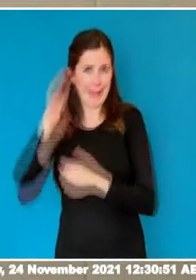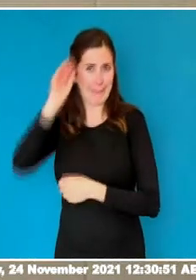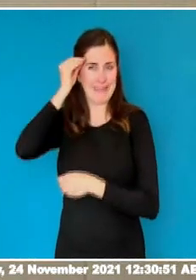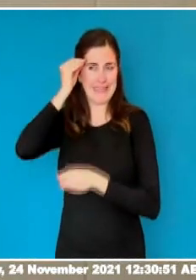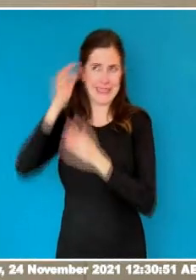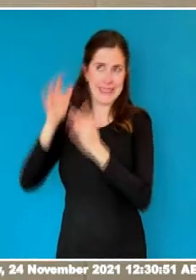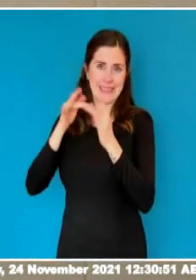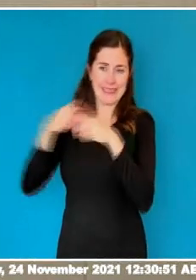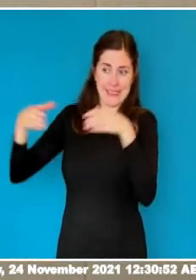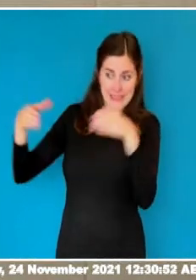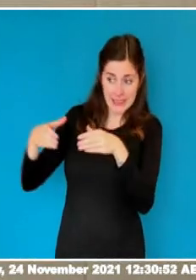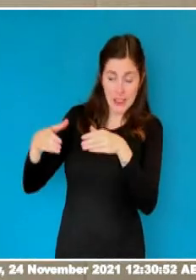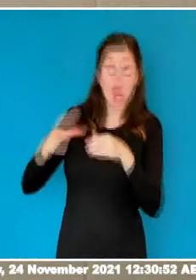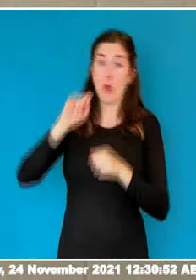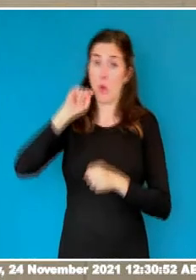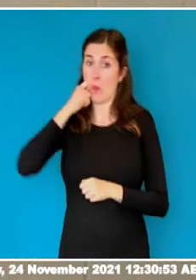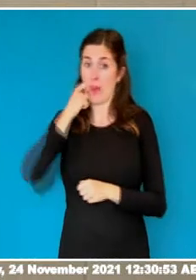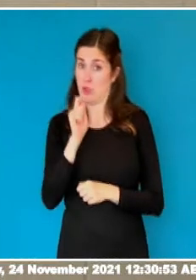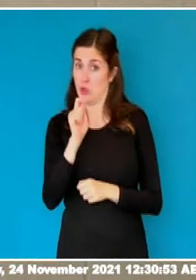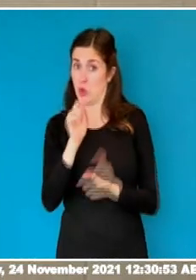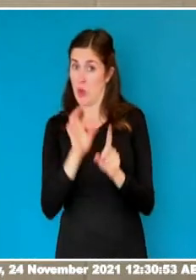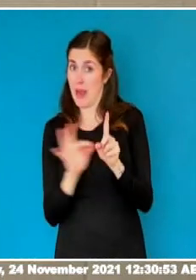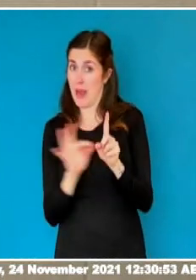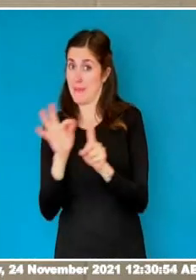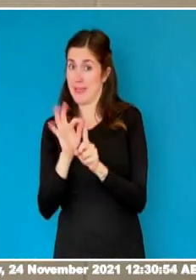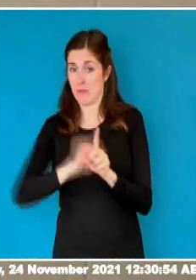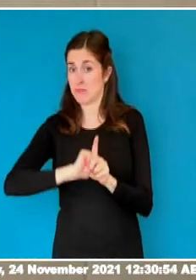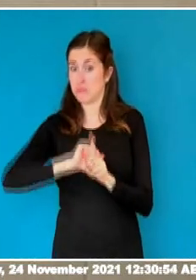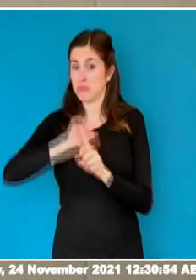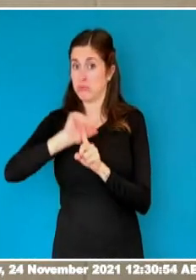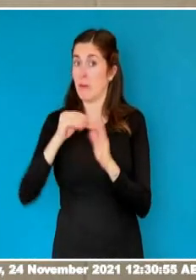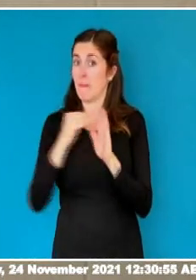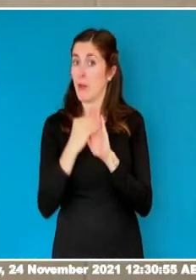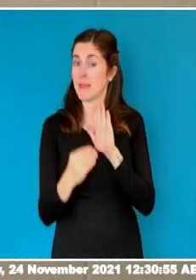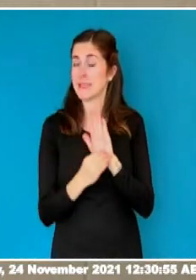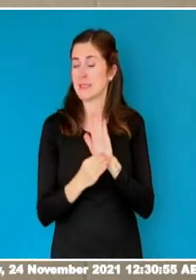And there will be updates to this policy and I've taken note of that clause there,